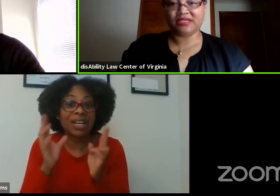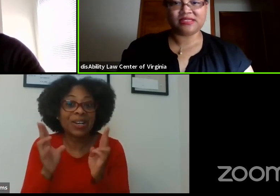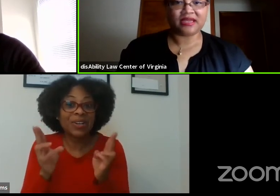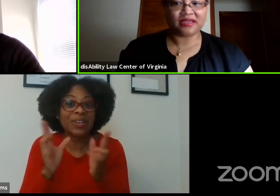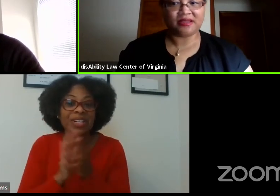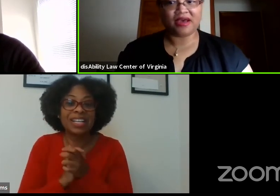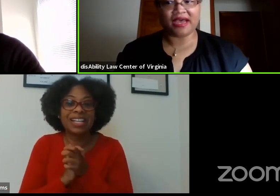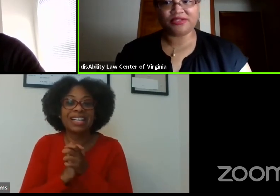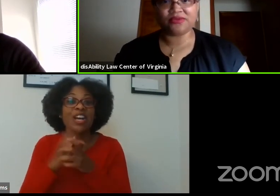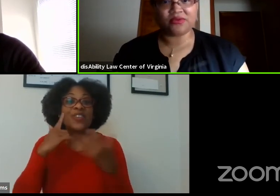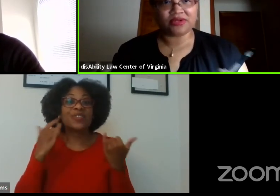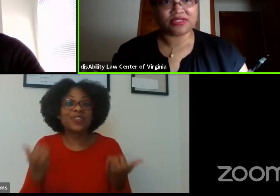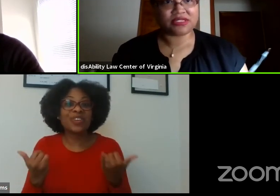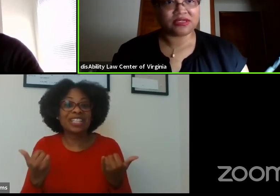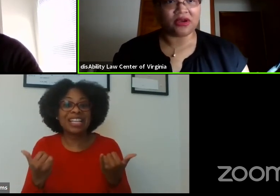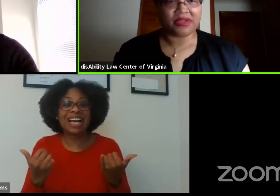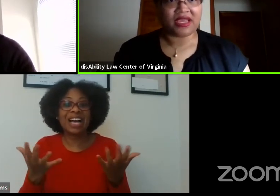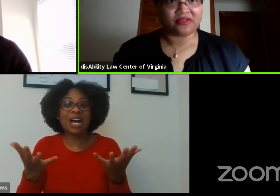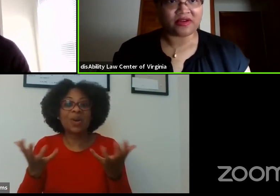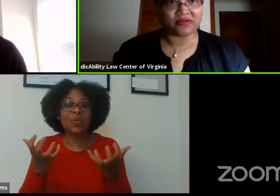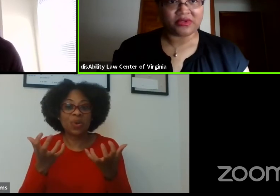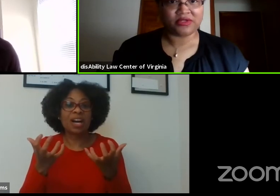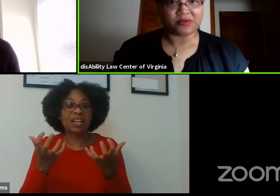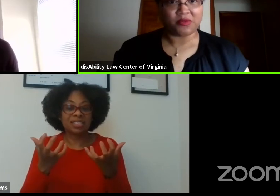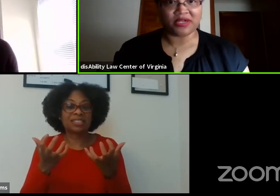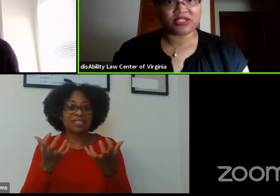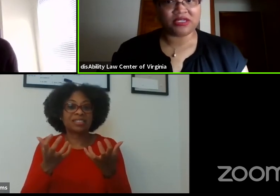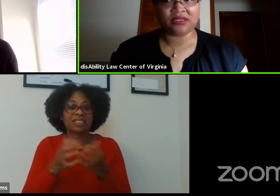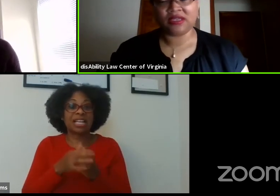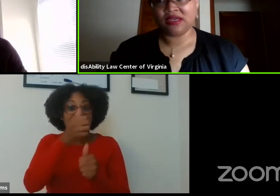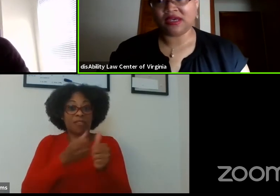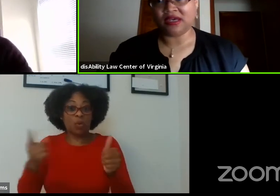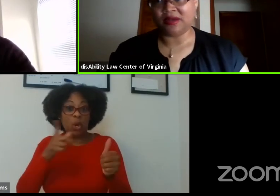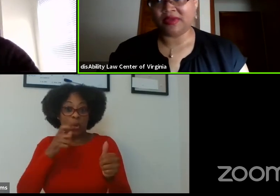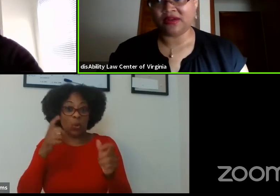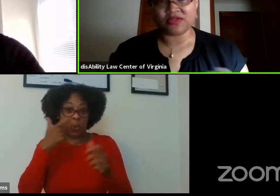But in the meantime, I do want to, on behalf of everyone who has been watching,